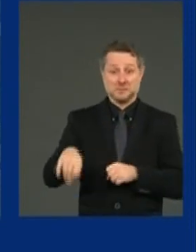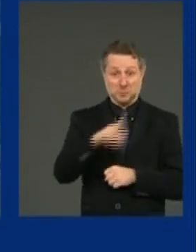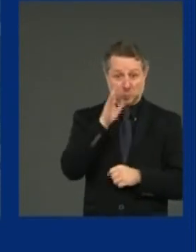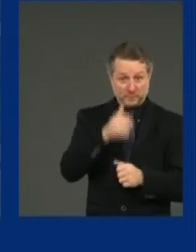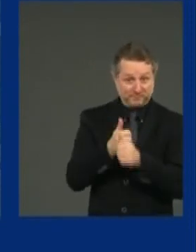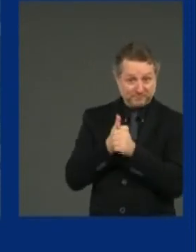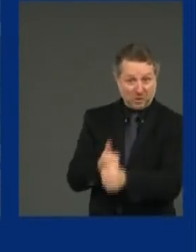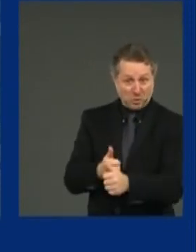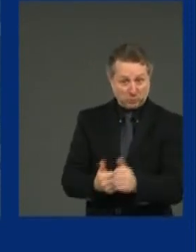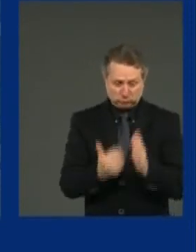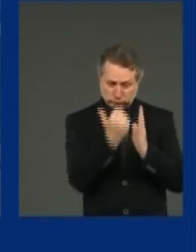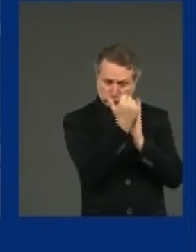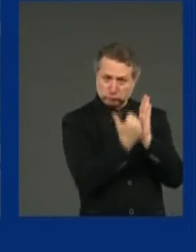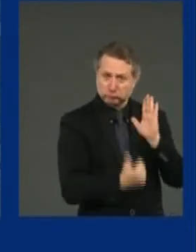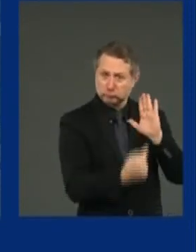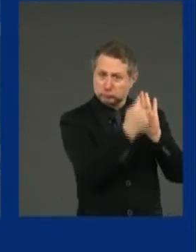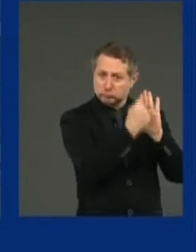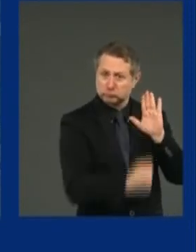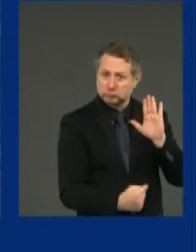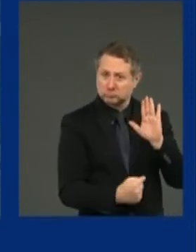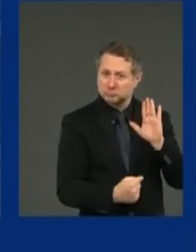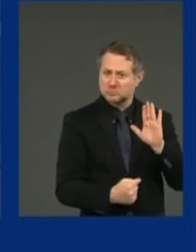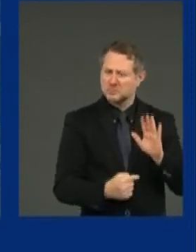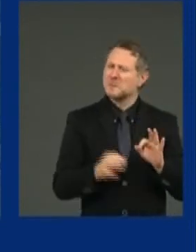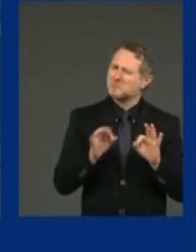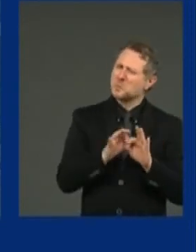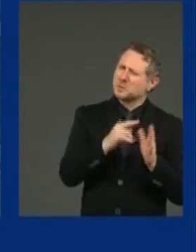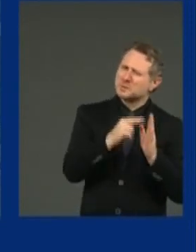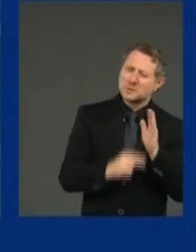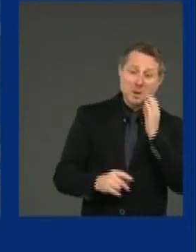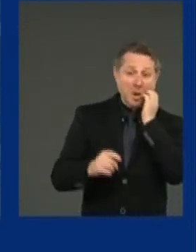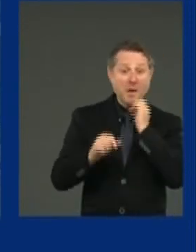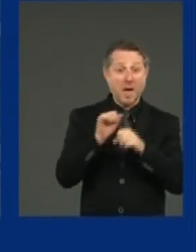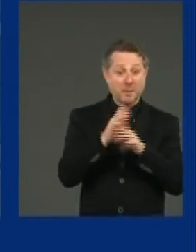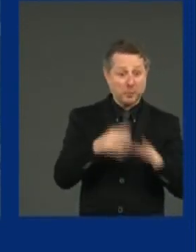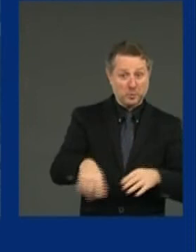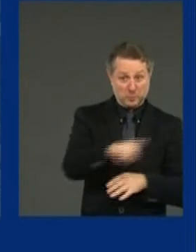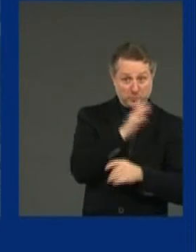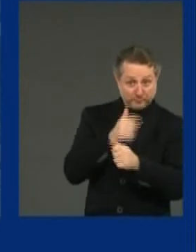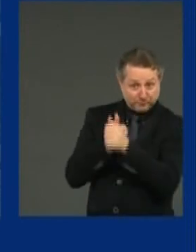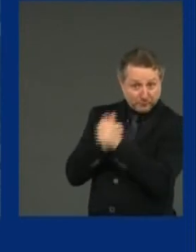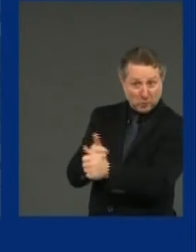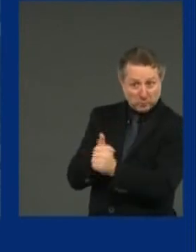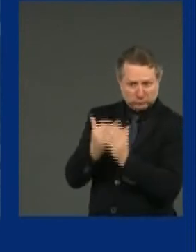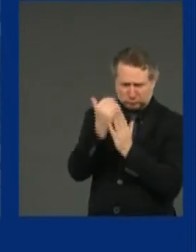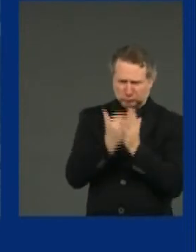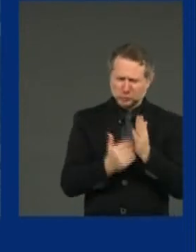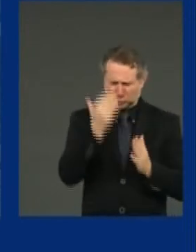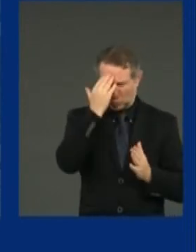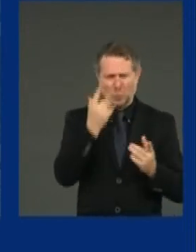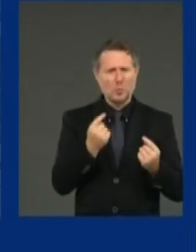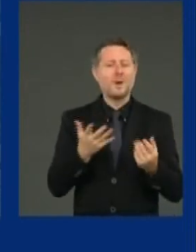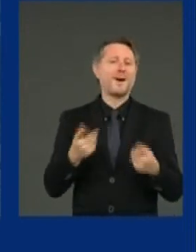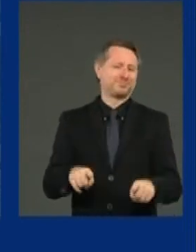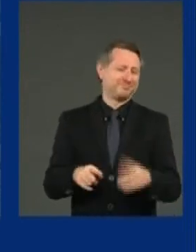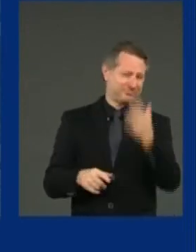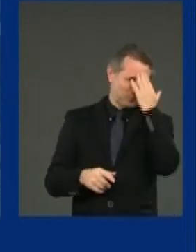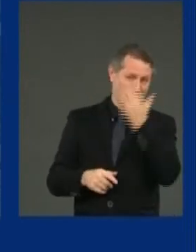YOU TELL ME IF THE STORE OWNERS FOLLOW THE GUIDELINES AND I'LL TELL YOU WHAT HAPPENS. YOU TELL ME IF THE EMPLOYEES ARE